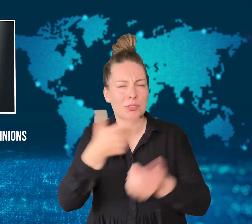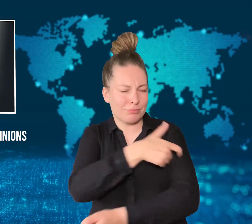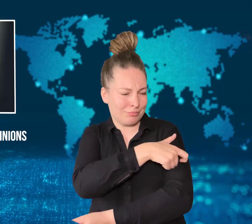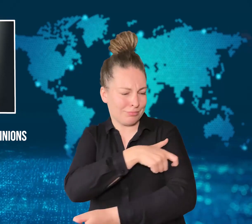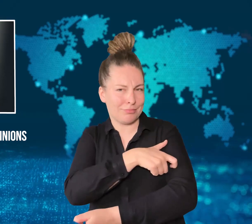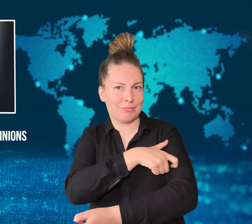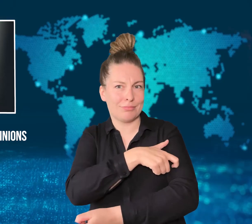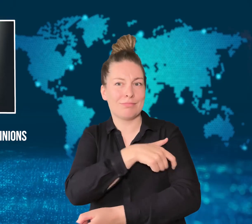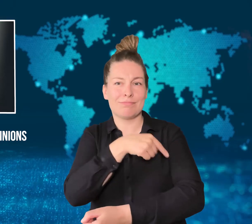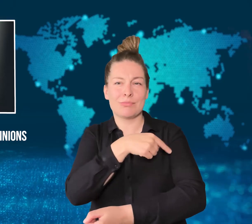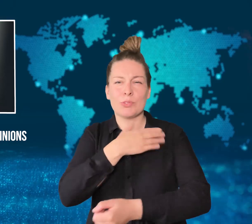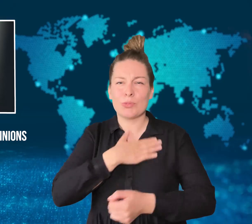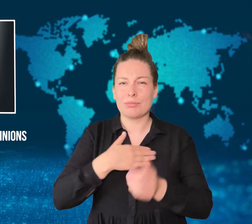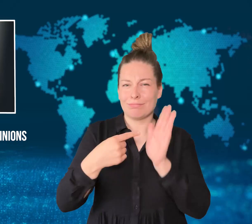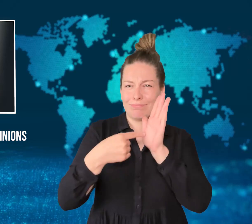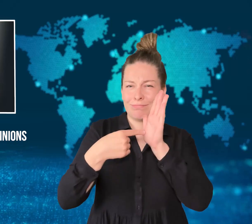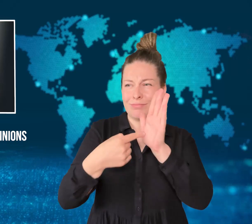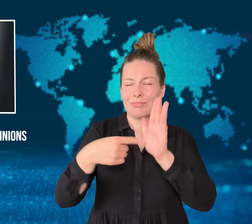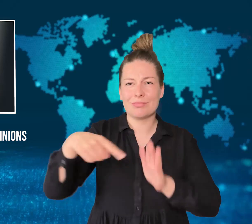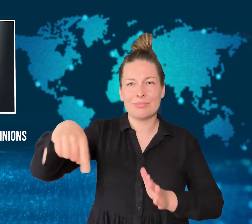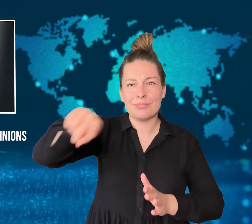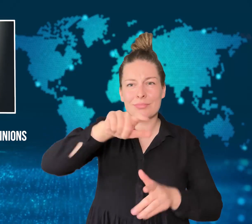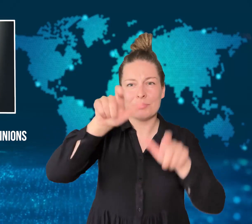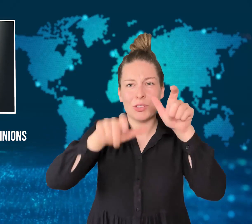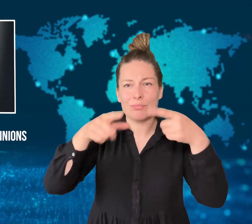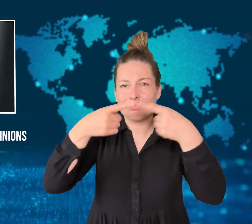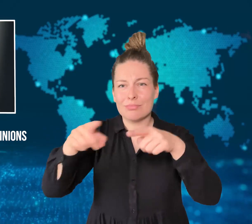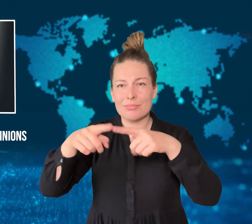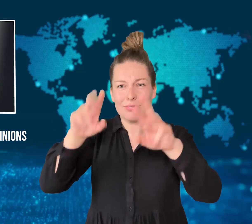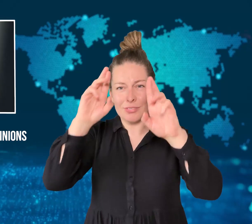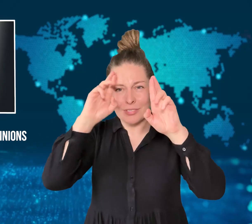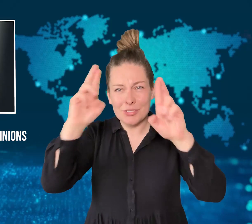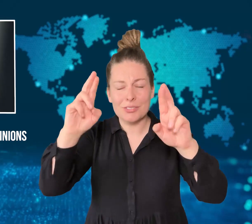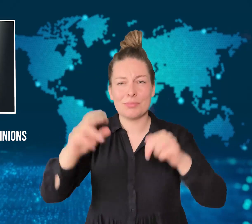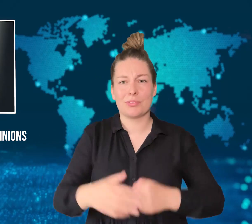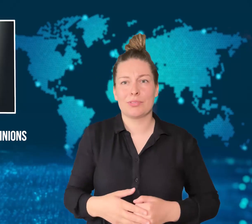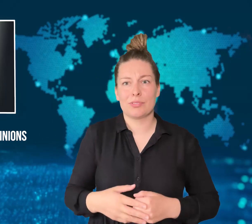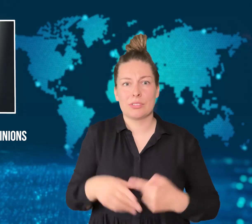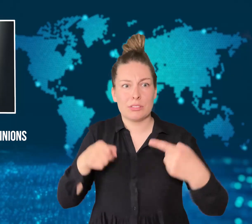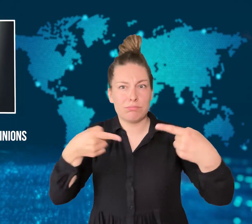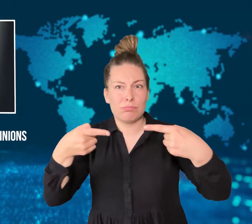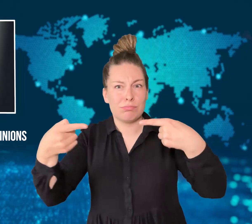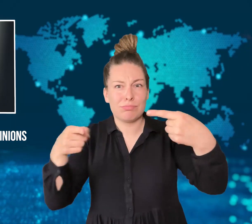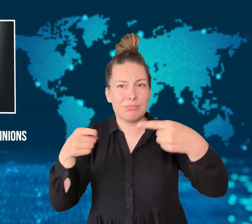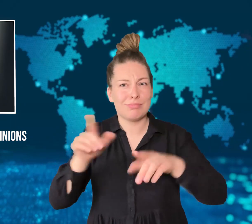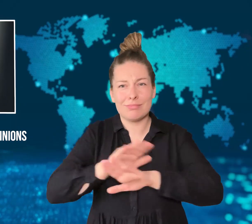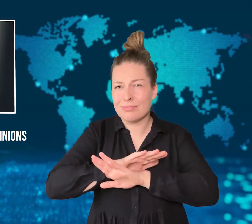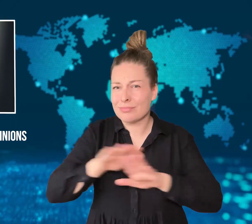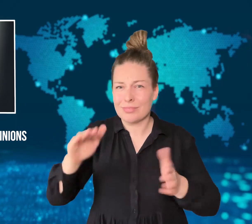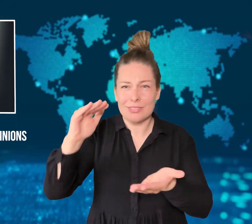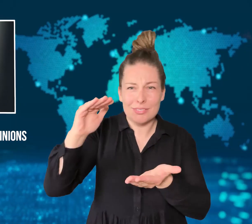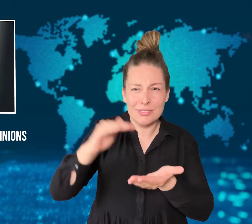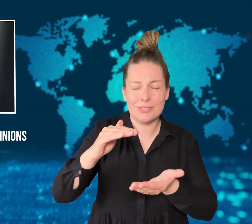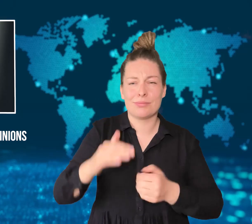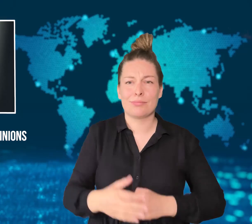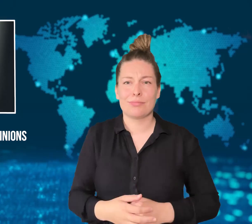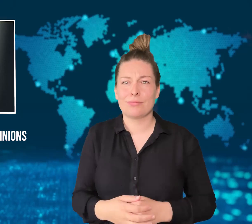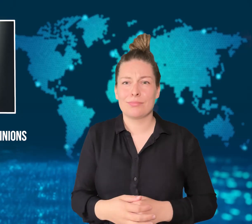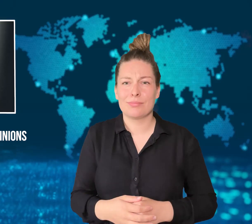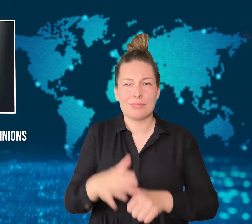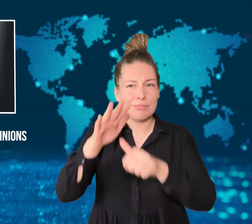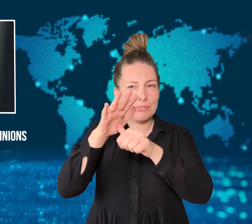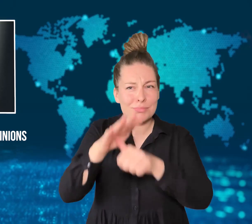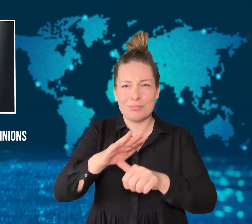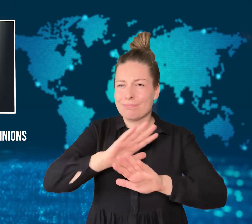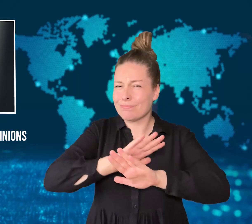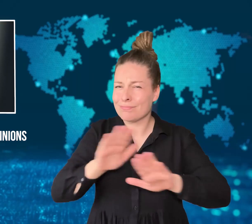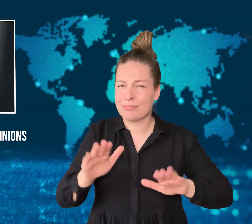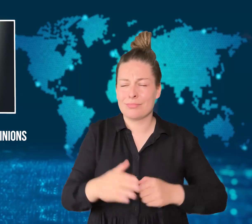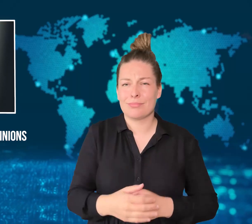The armbands were intended to send a message of tolerance and opposition to